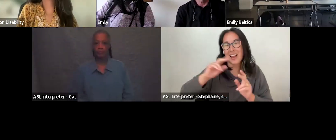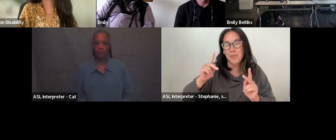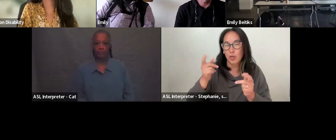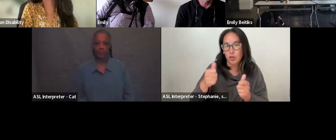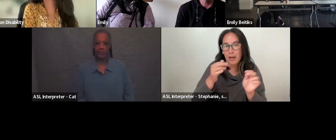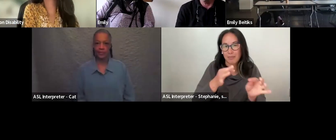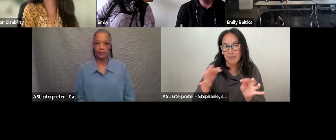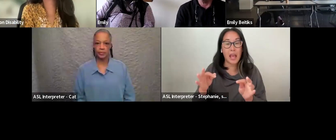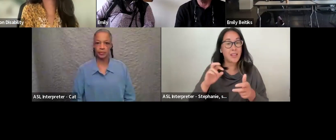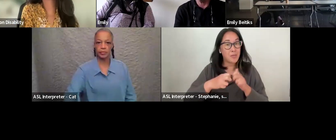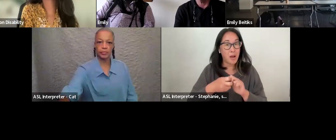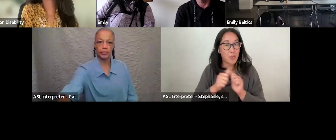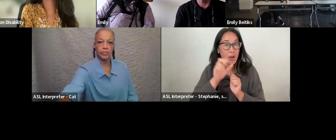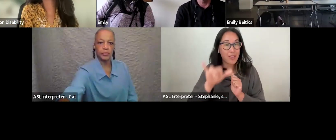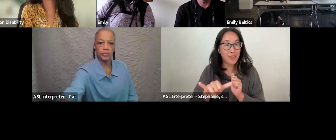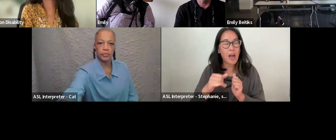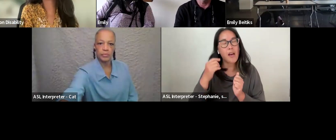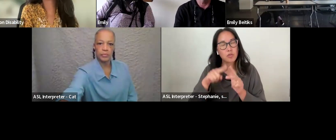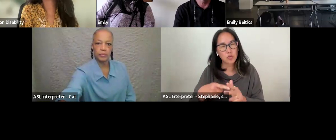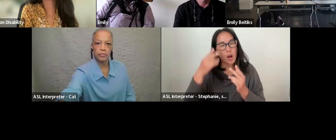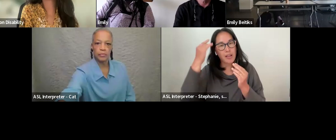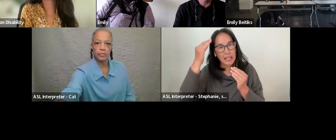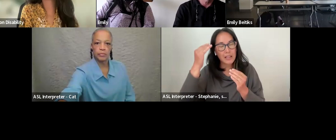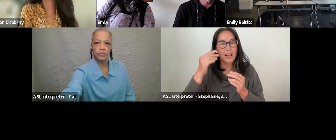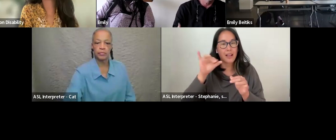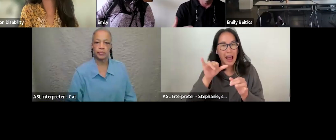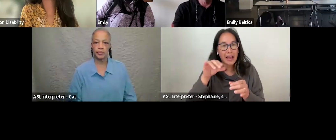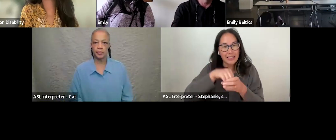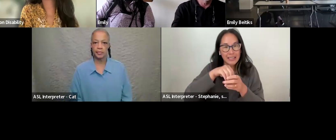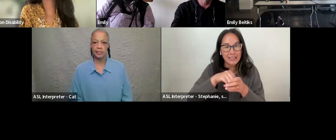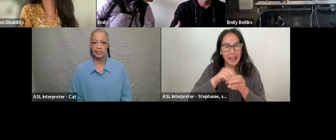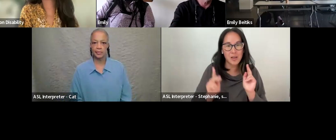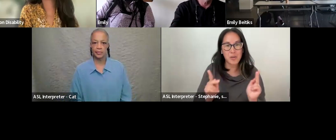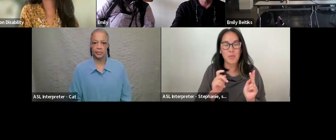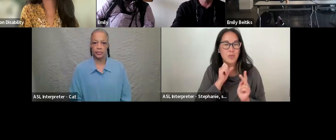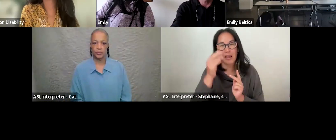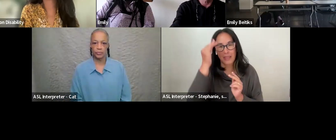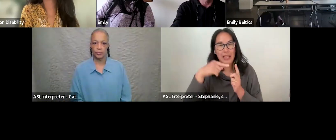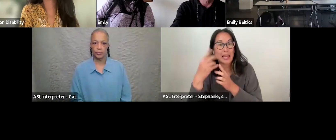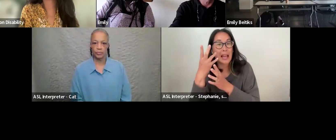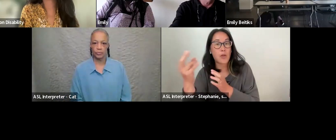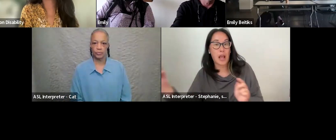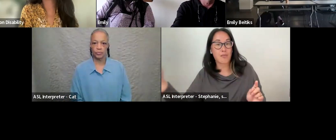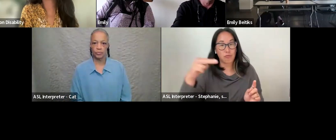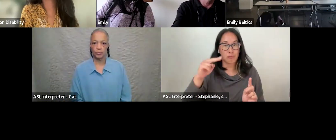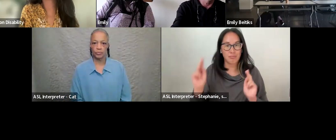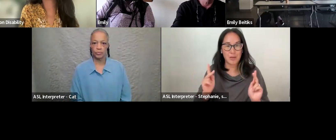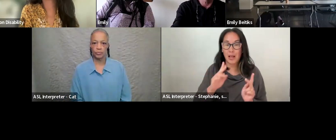But the problem with that is that you start thinking like insiders. And insiders in academic medicine do not dissent.